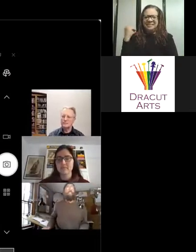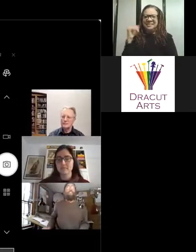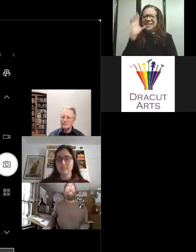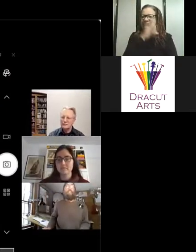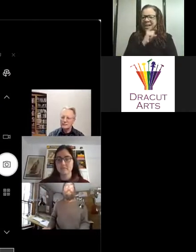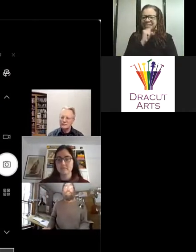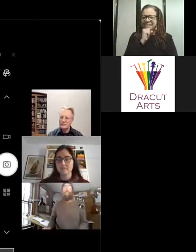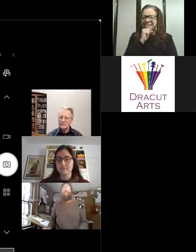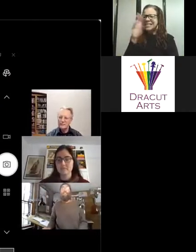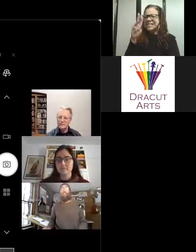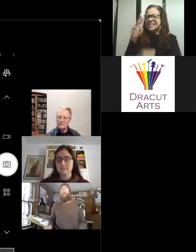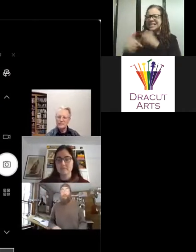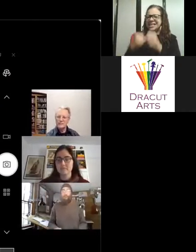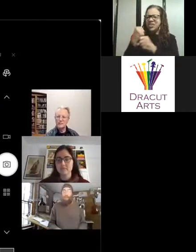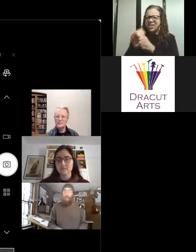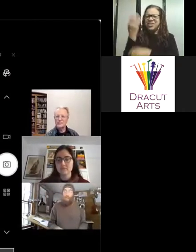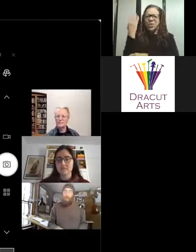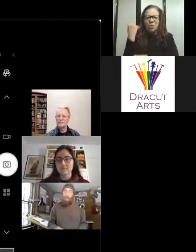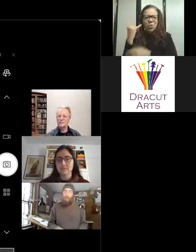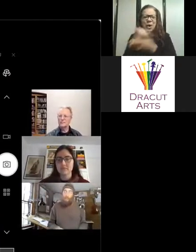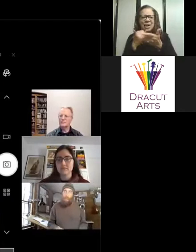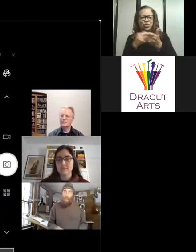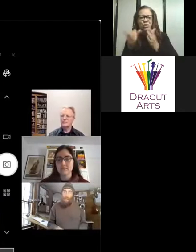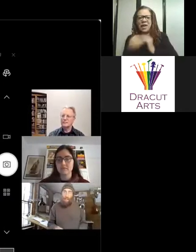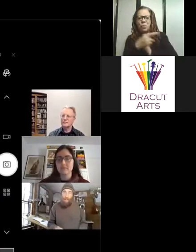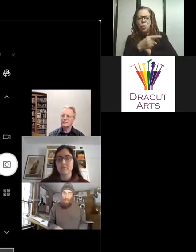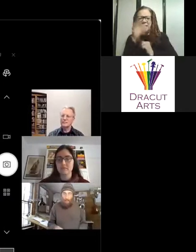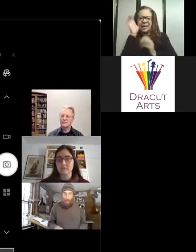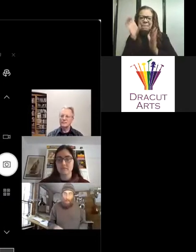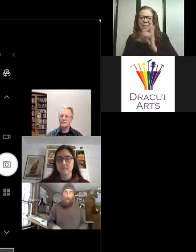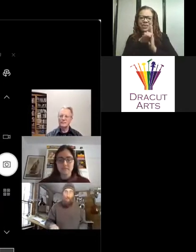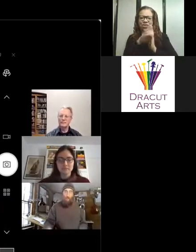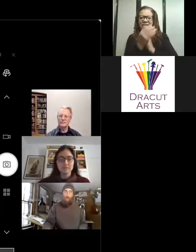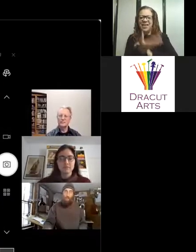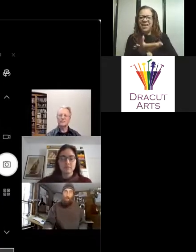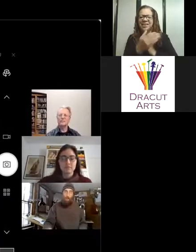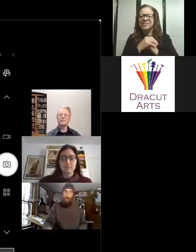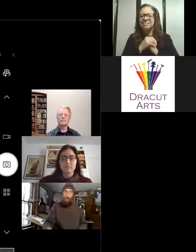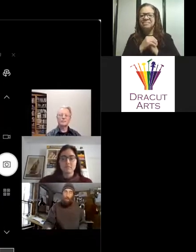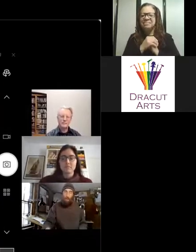16 years ago I guess. Wow! Um, and my approach to drawing 24 hour